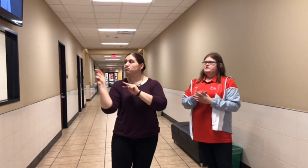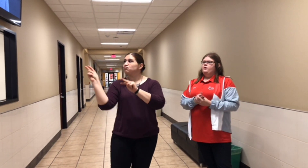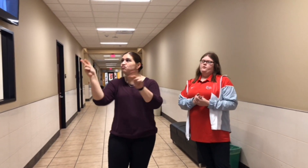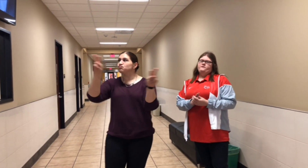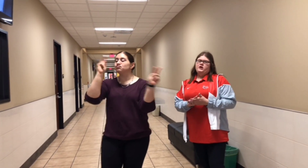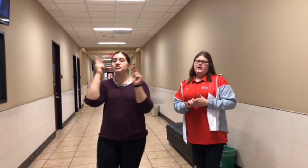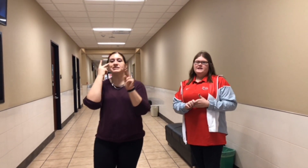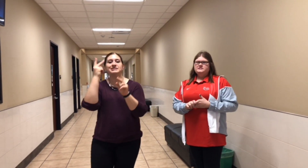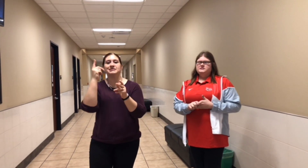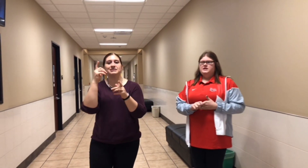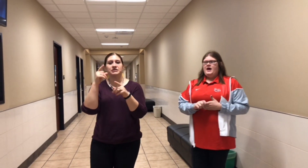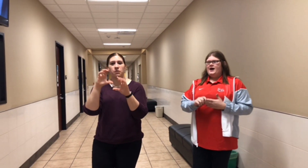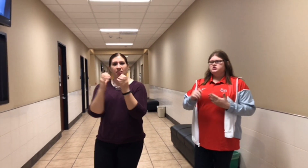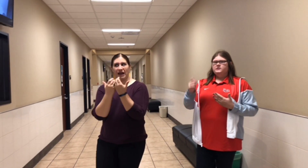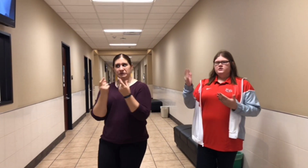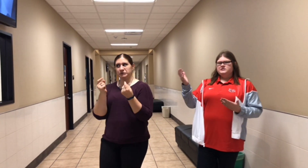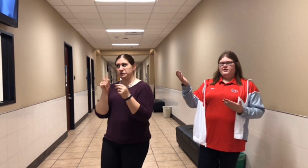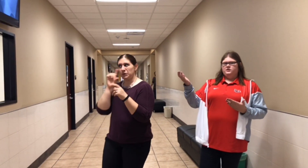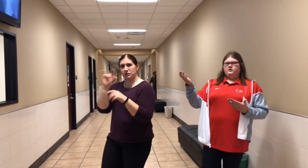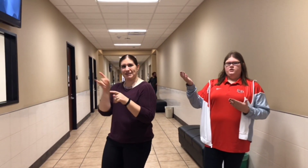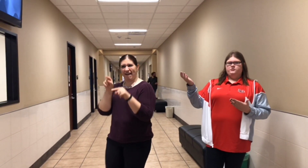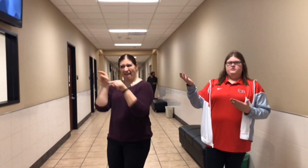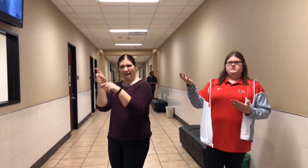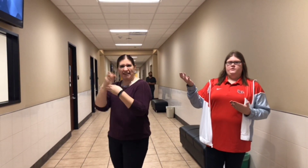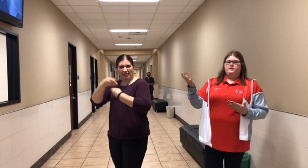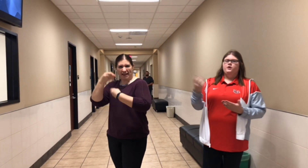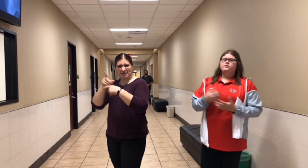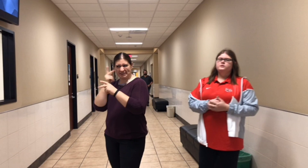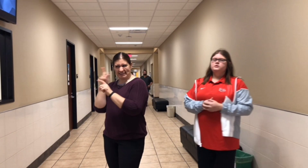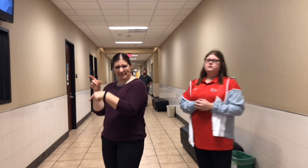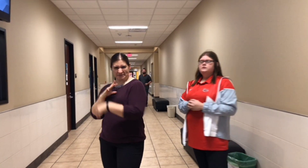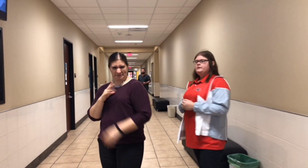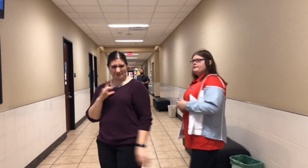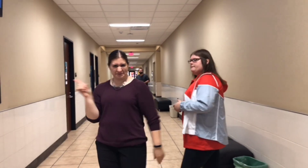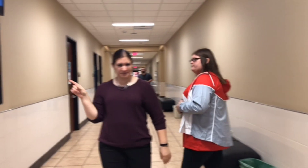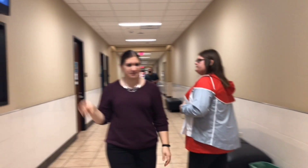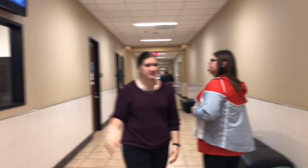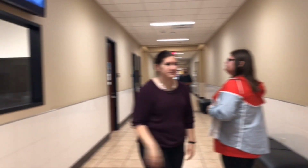see what one of our classes actually looks like, you can look through this window.